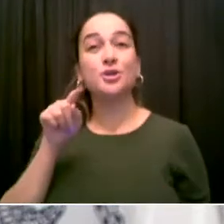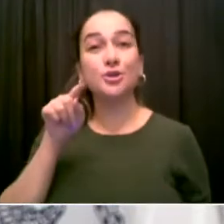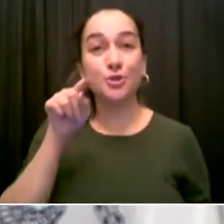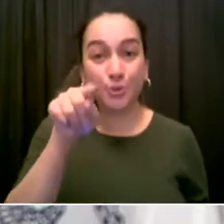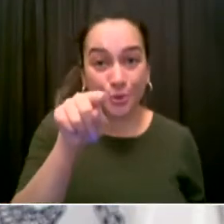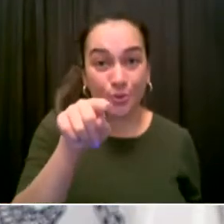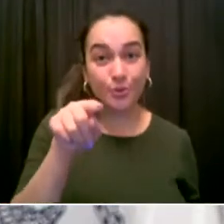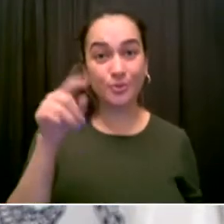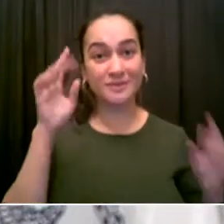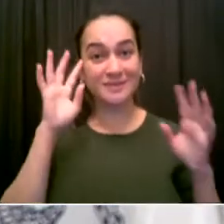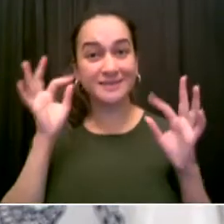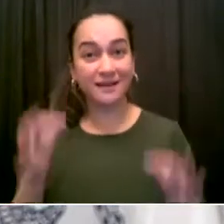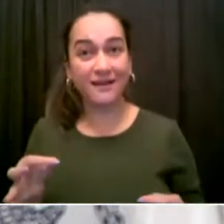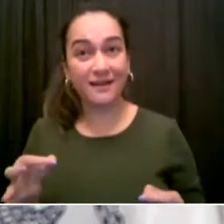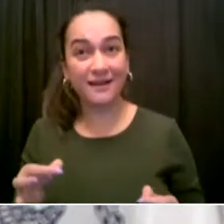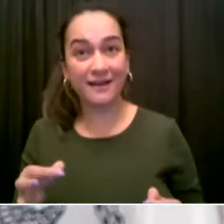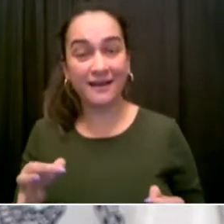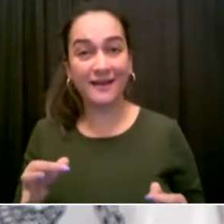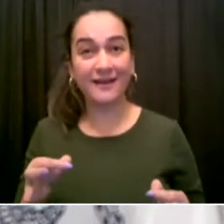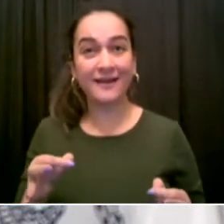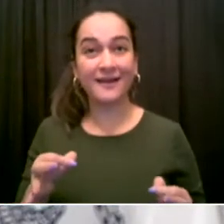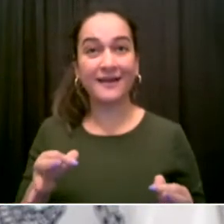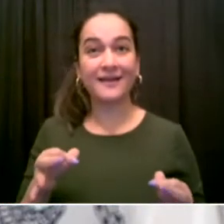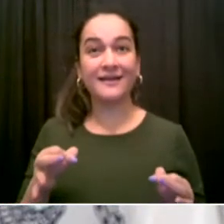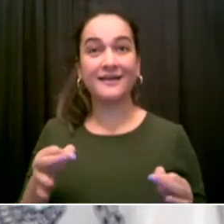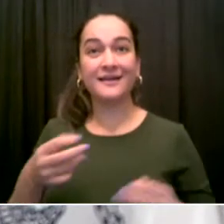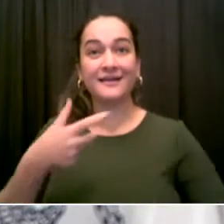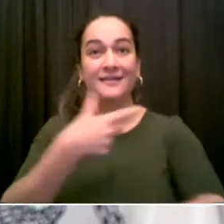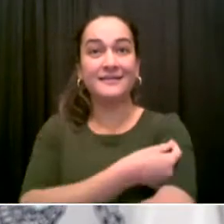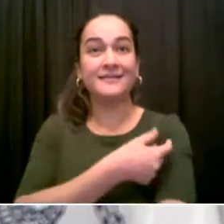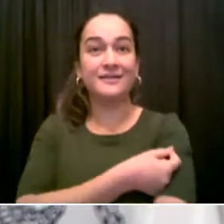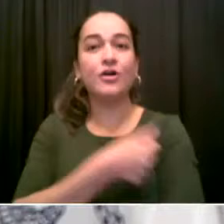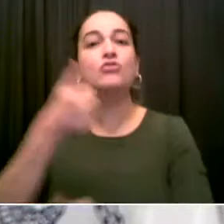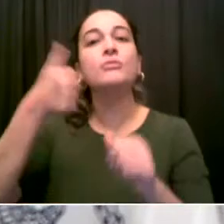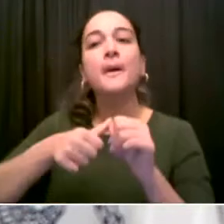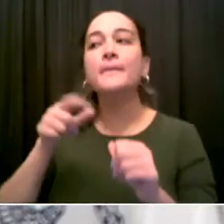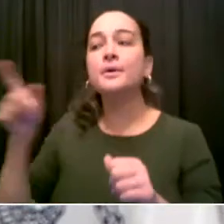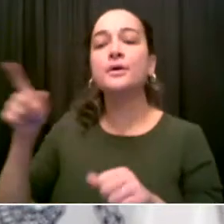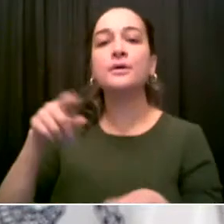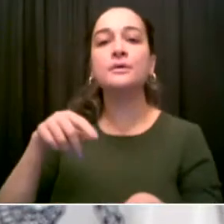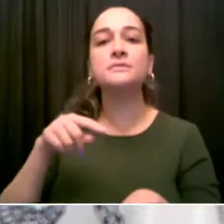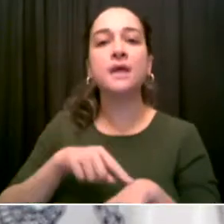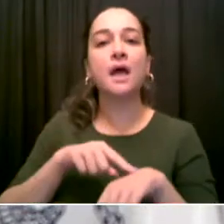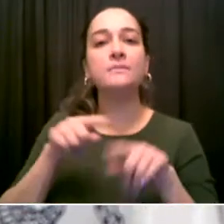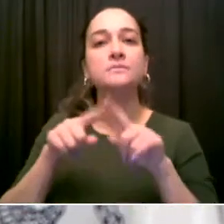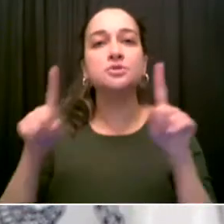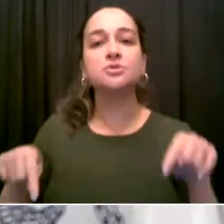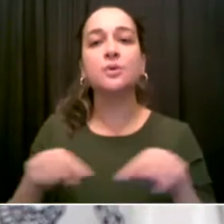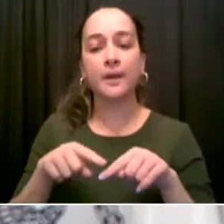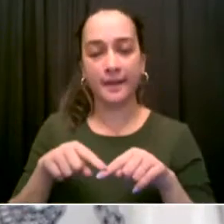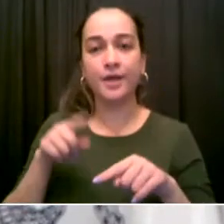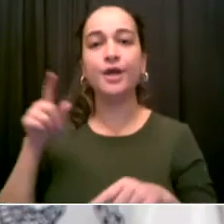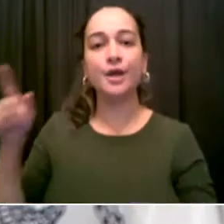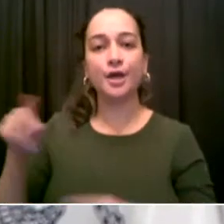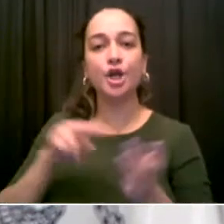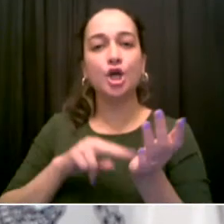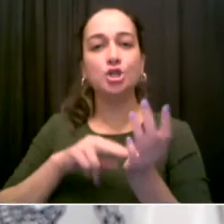PERSON WHO DISCOVERED THE TIMES SQUARE VACCINE HAWKER. THAT APPROACH WORKED AND YOU